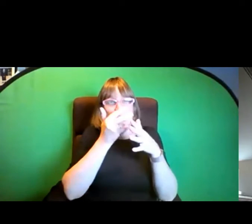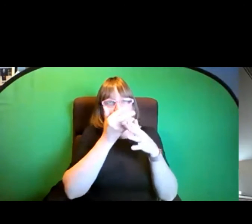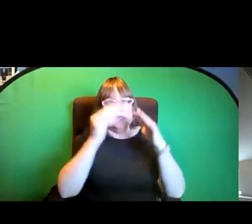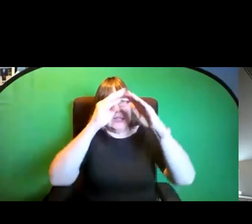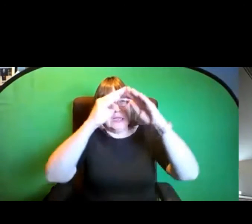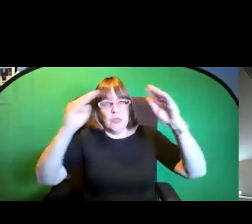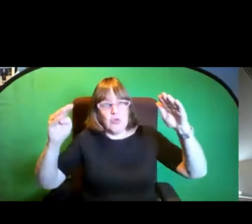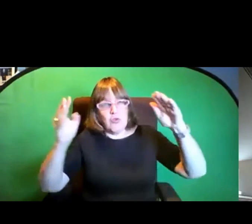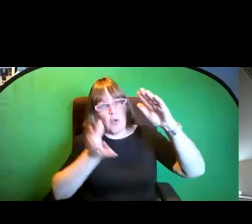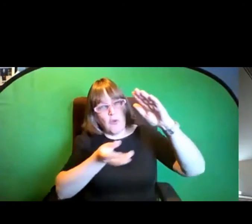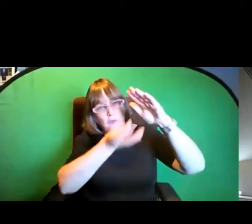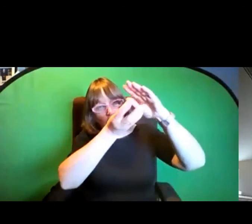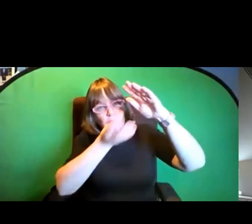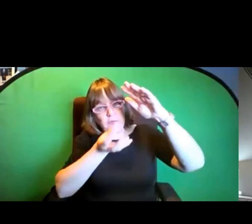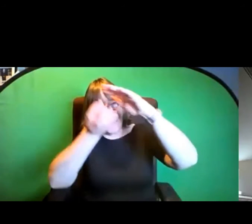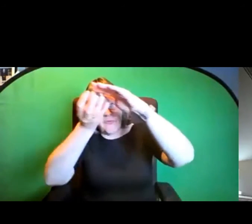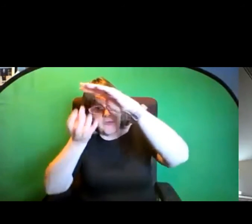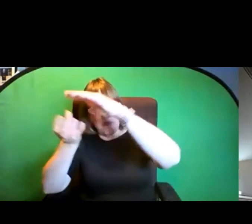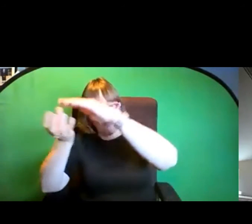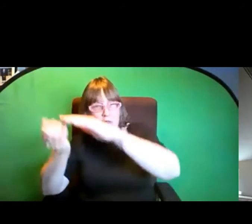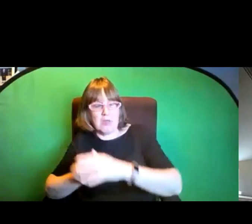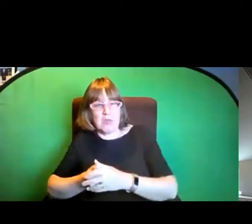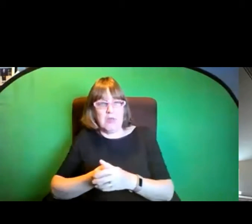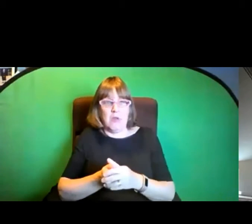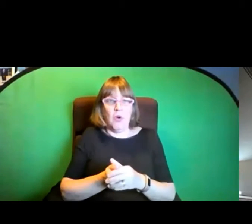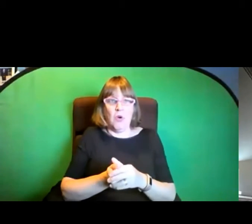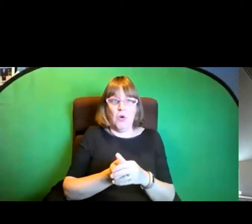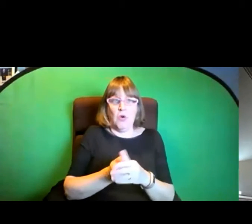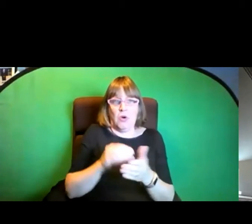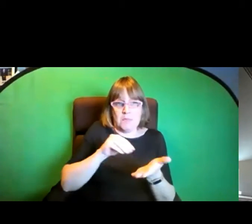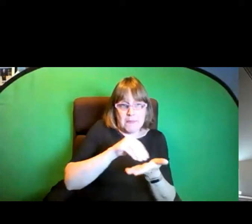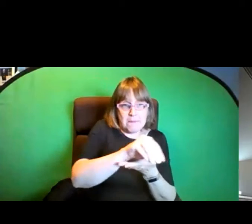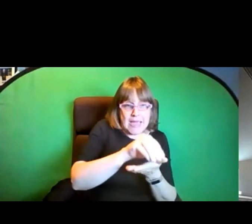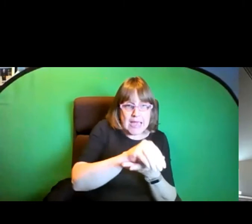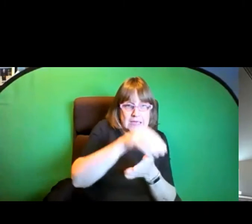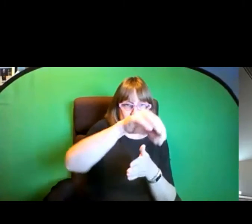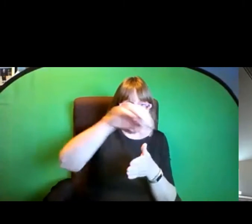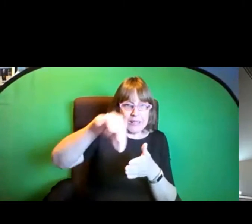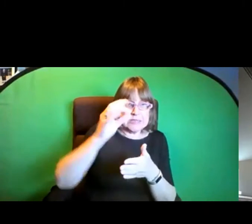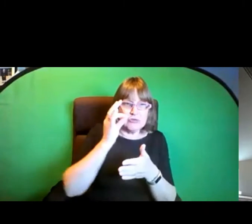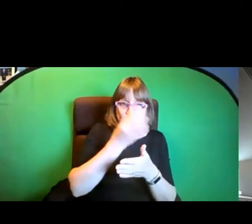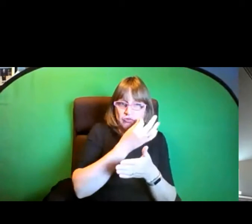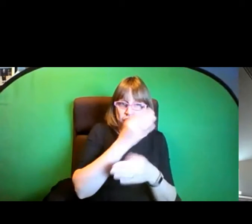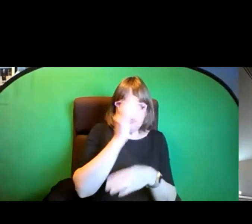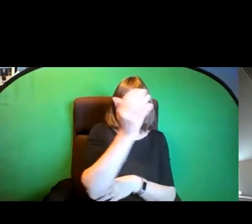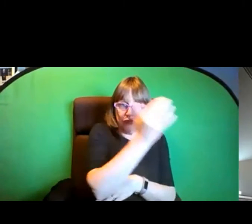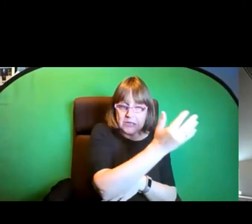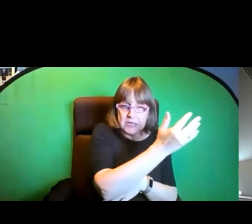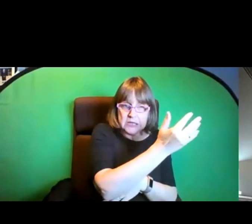folks getting paid by the tree to plant trees a lot of those jobs currently are not unionized and